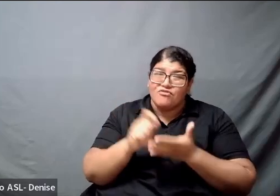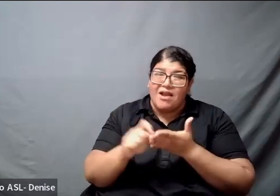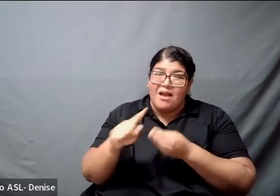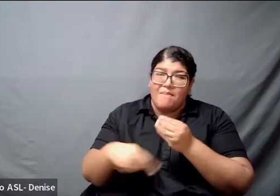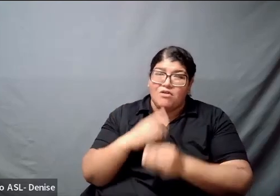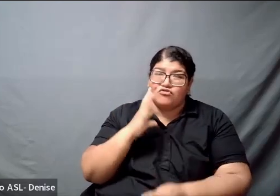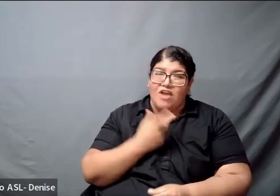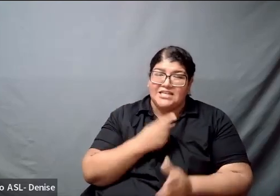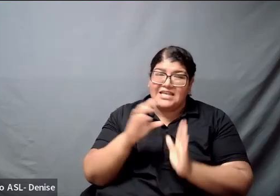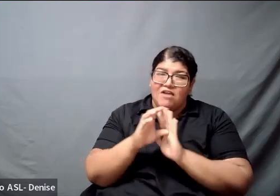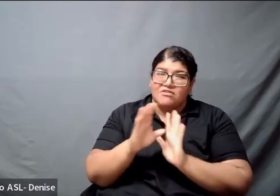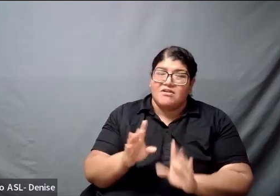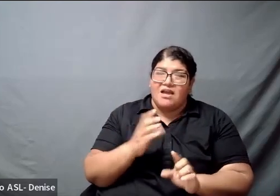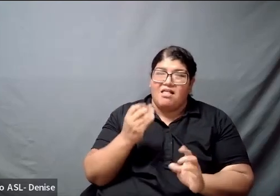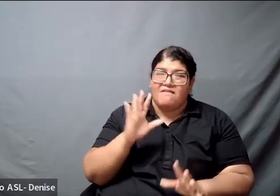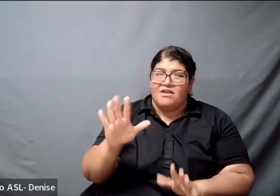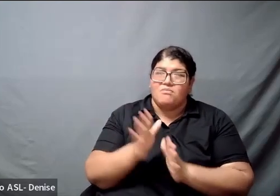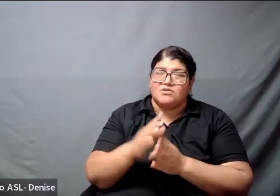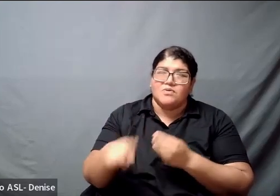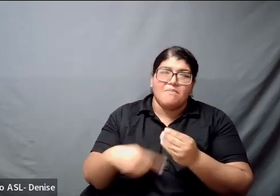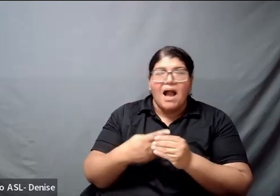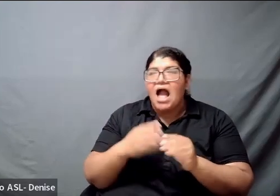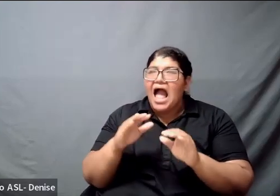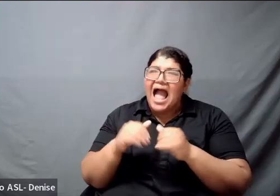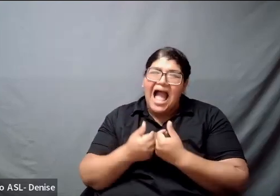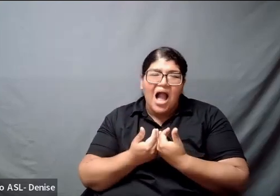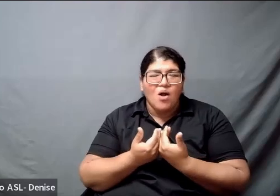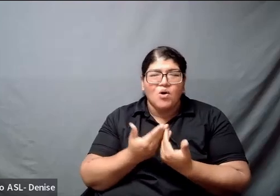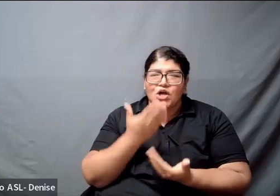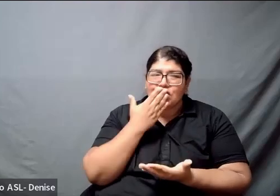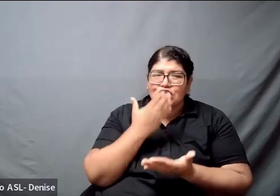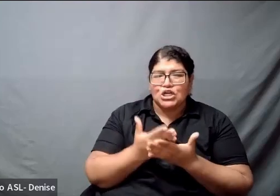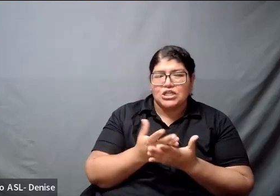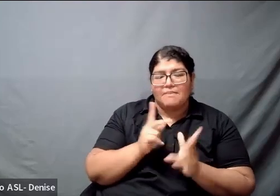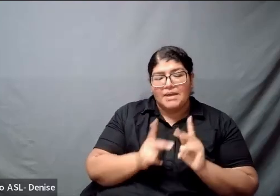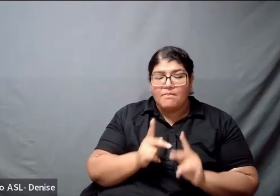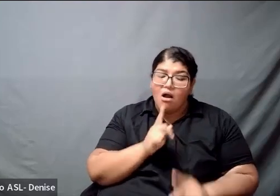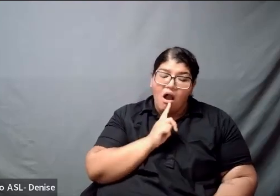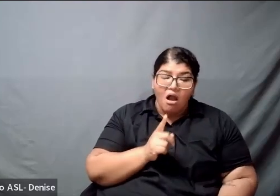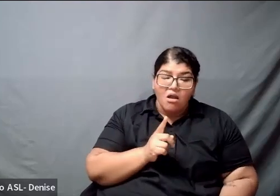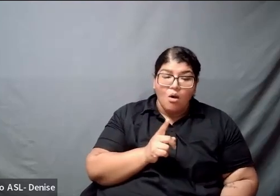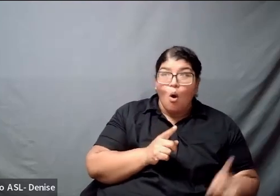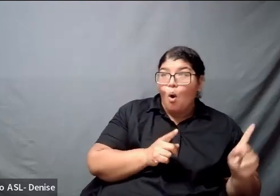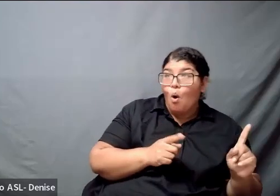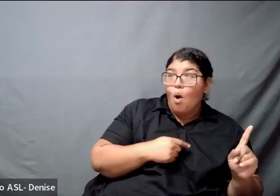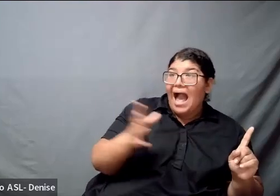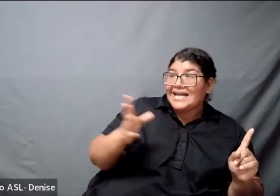And a lot of their books were about how good the people who accepted the trans person were for doing that work.